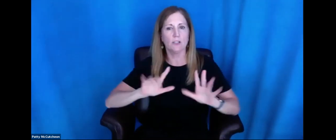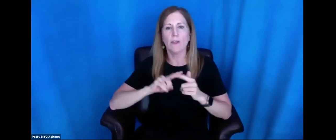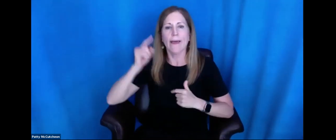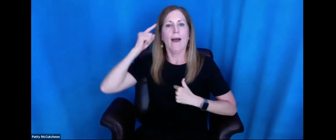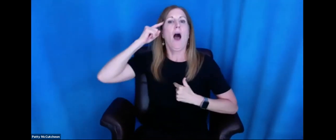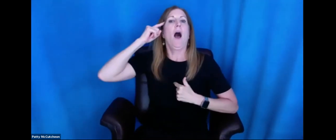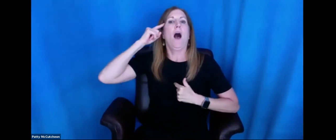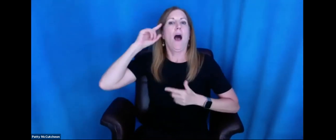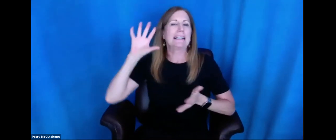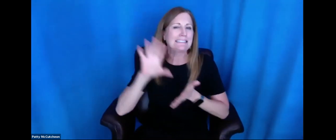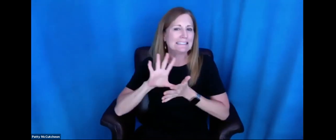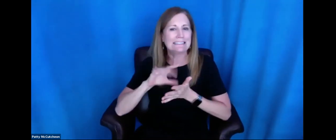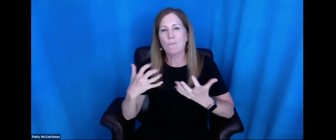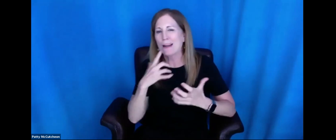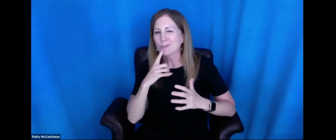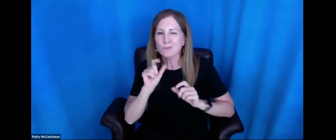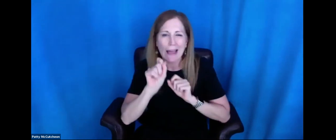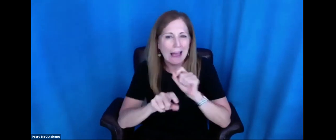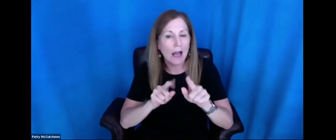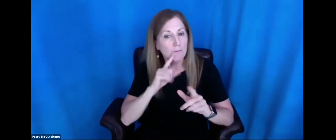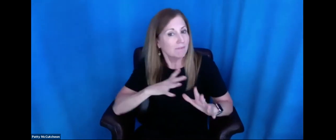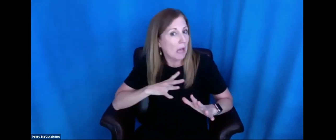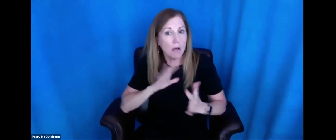great, and also including me.